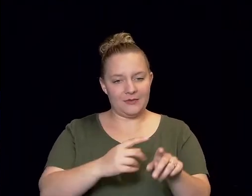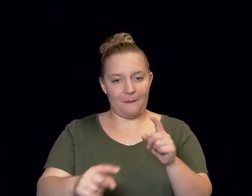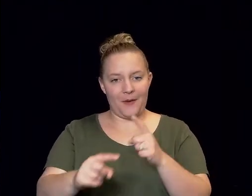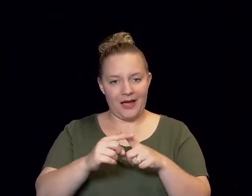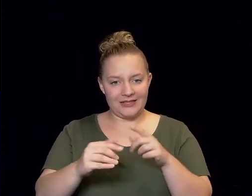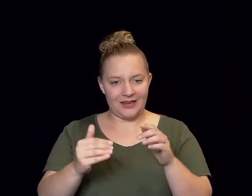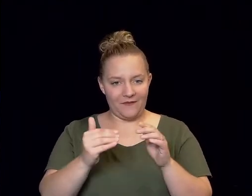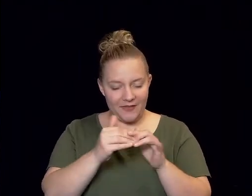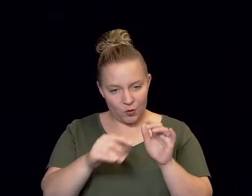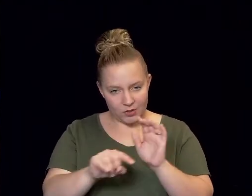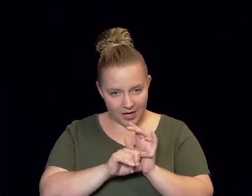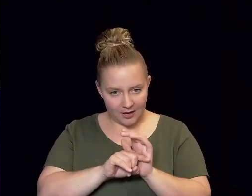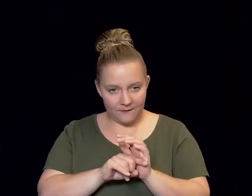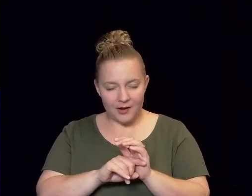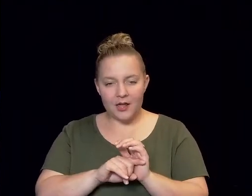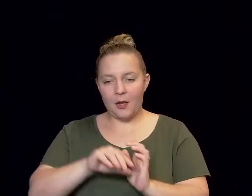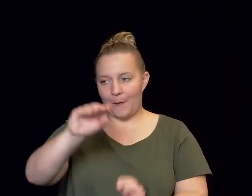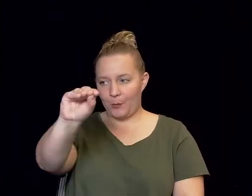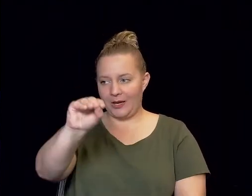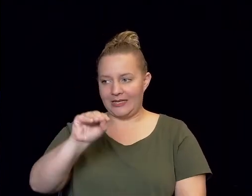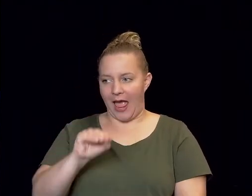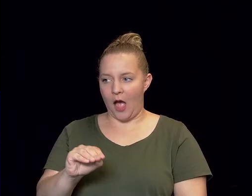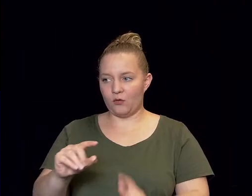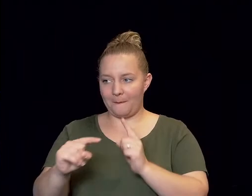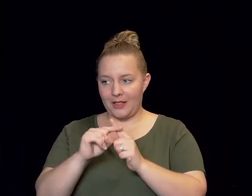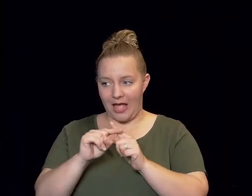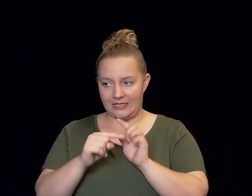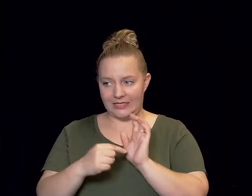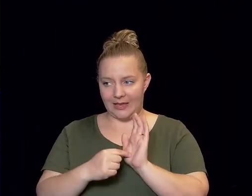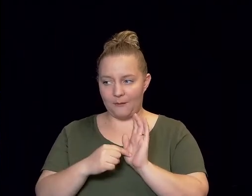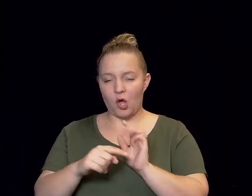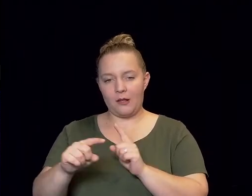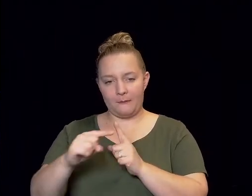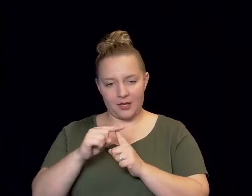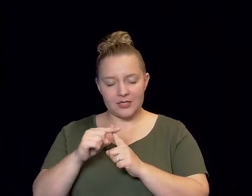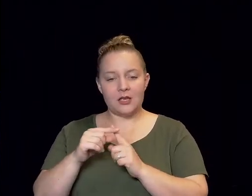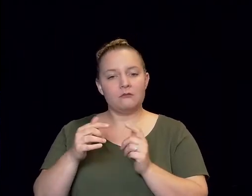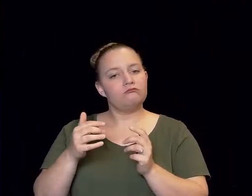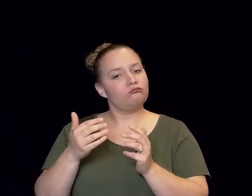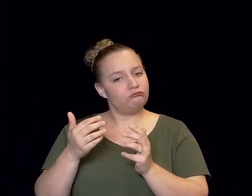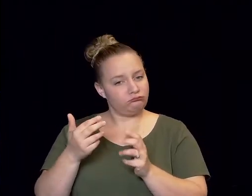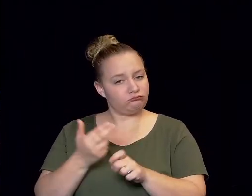and bring down your plus sign. So, I've used that plus sign so now I'm on to the 2. I'm going to take